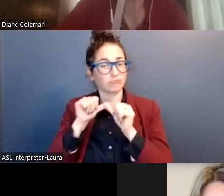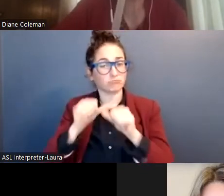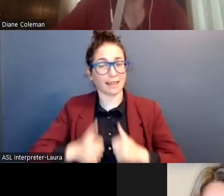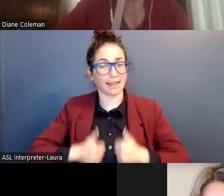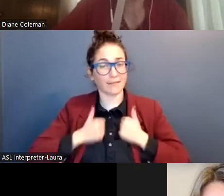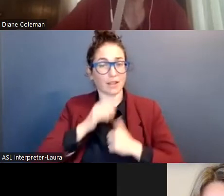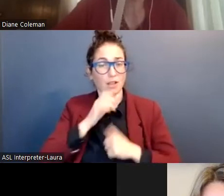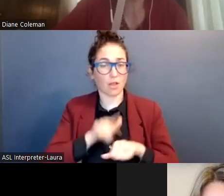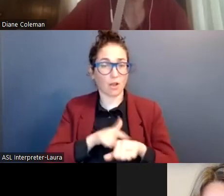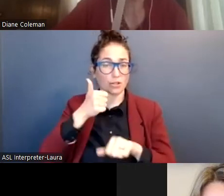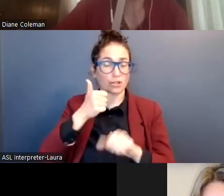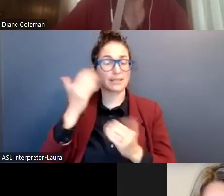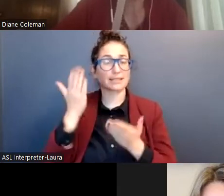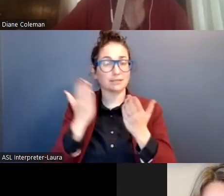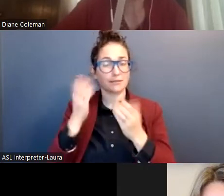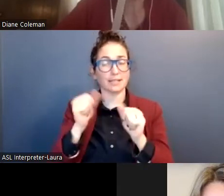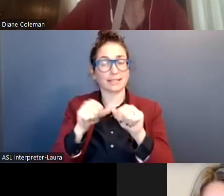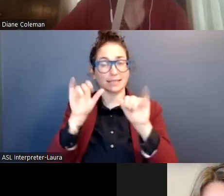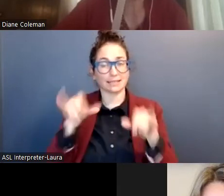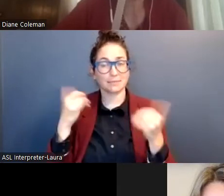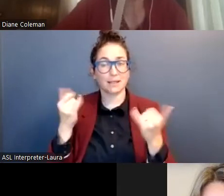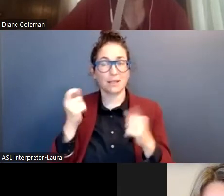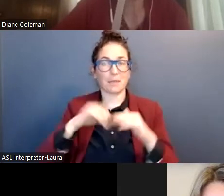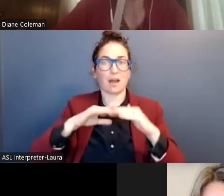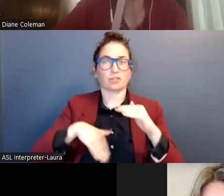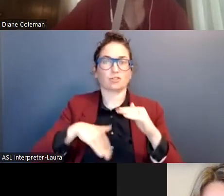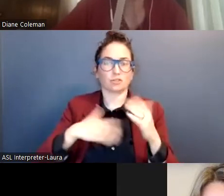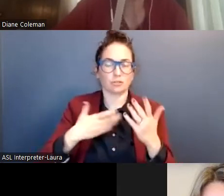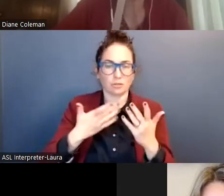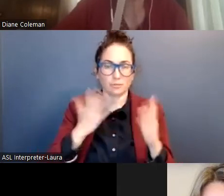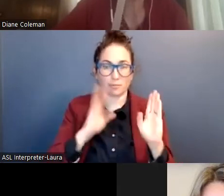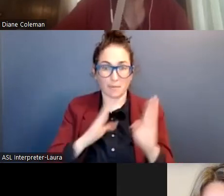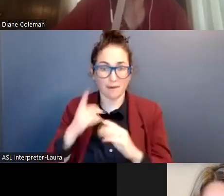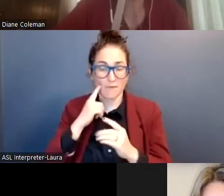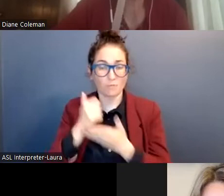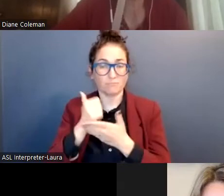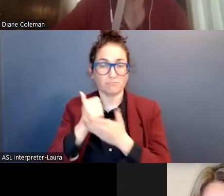and services are currently underprepared to assist the individuals and their families